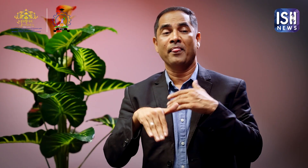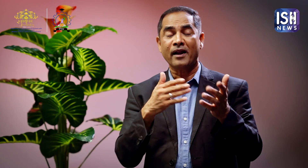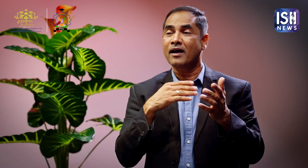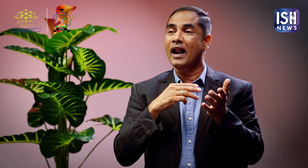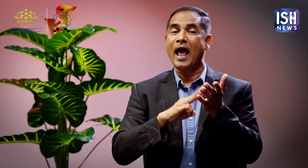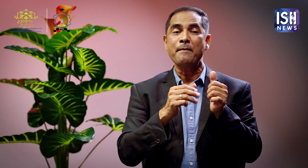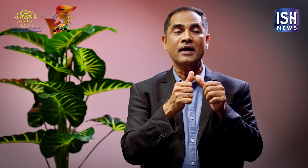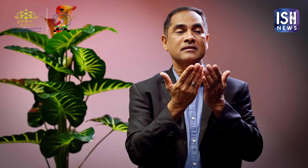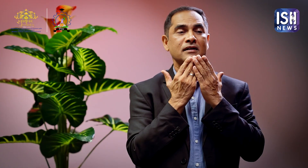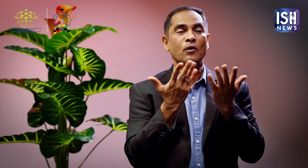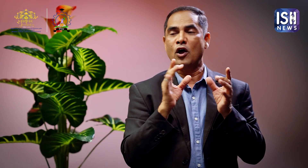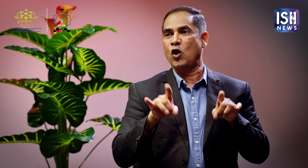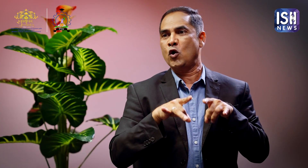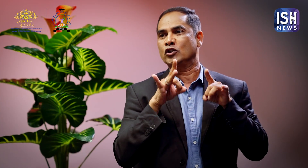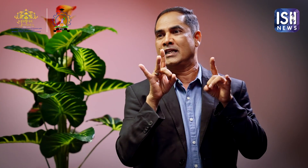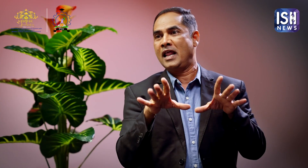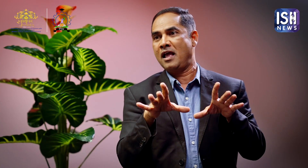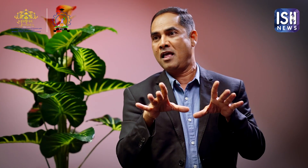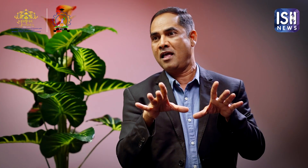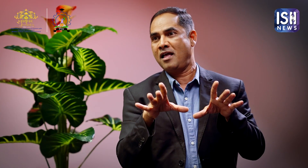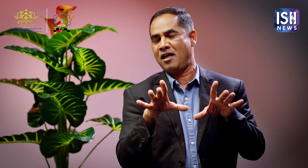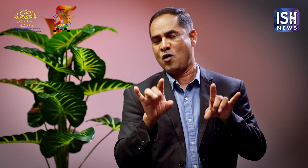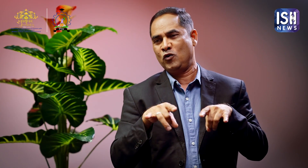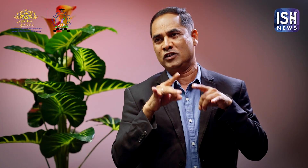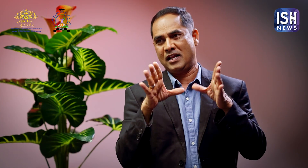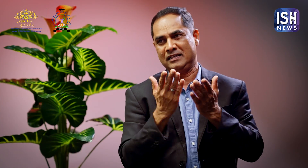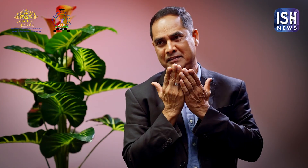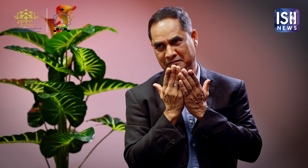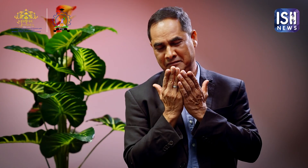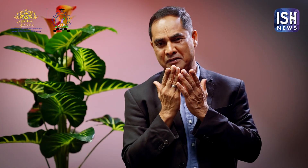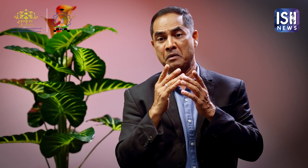Then, I studied and achieved MA degree in Australia.